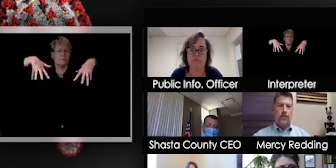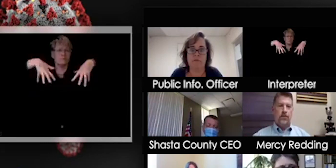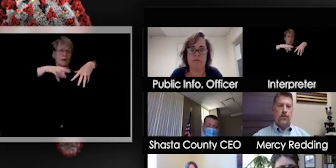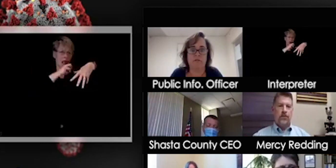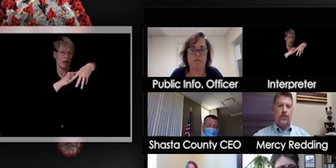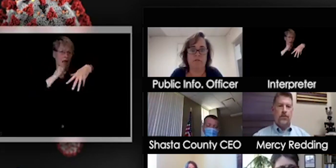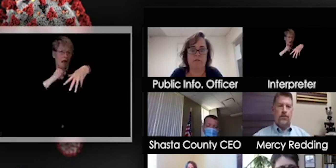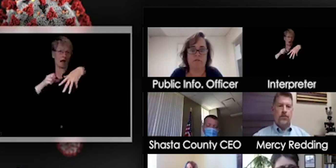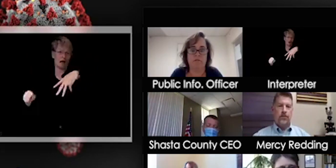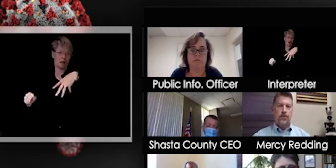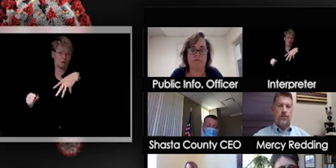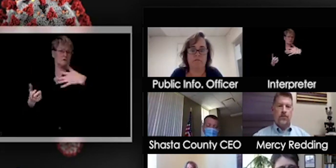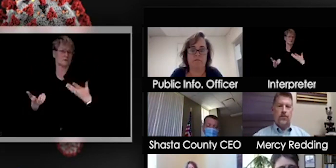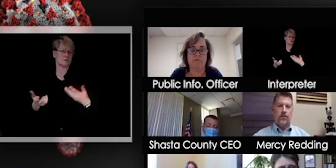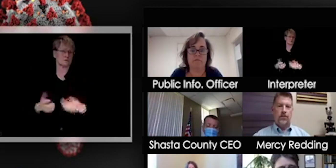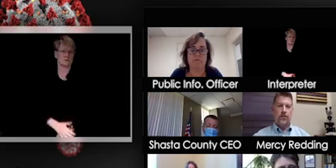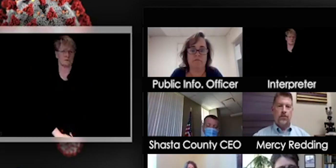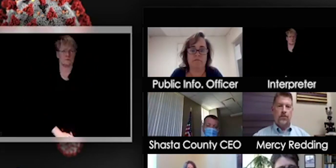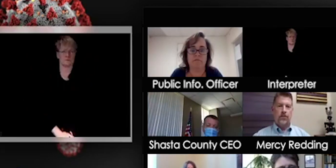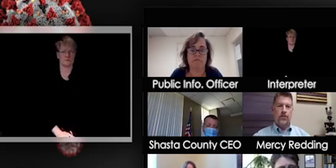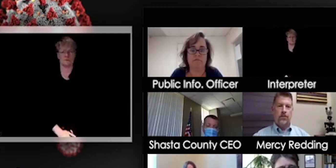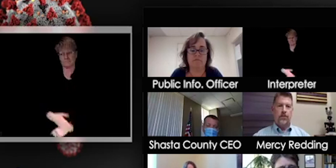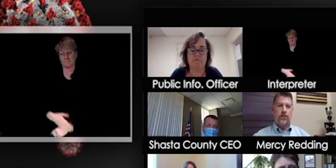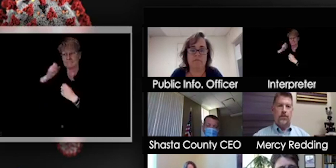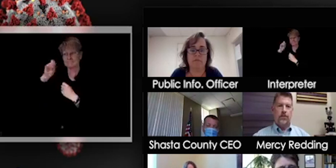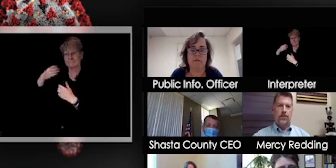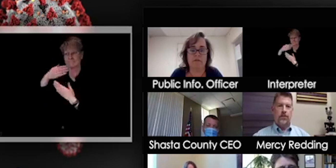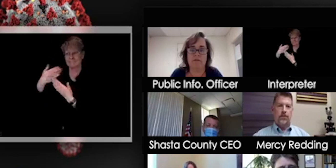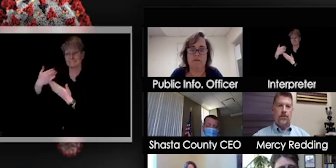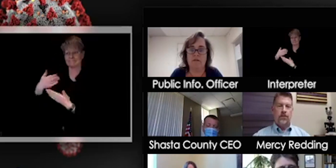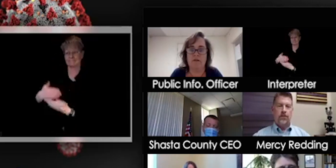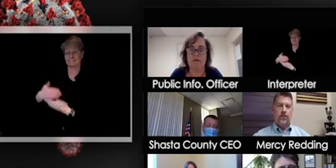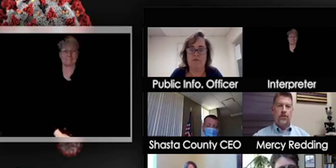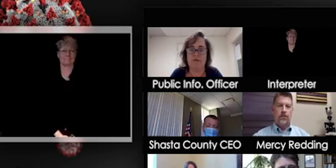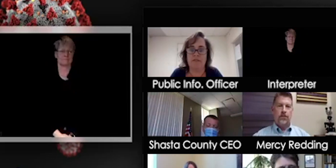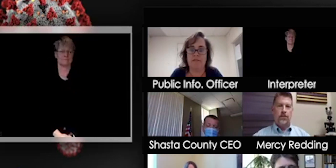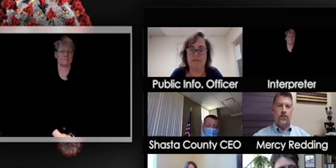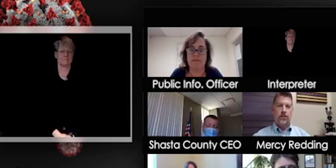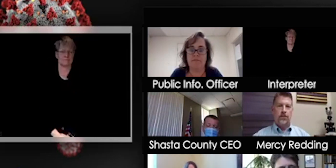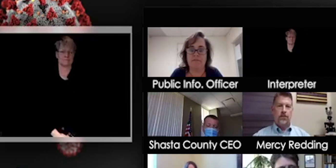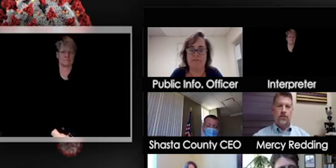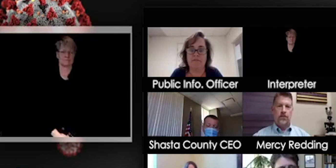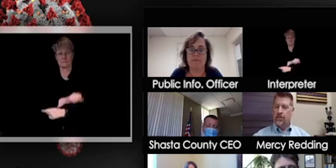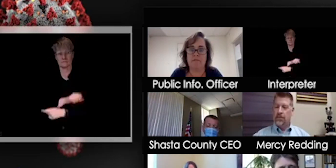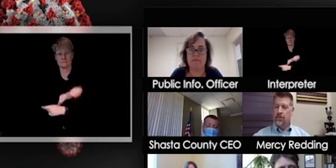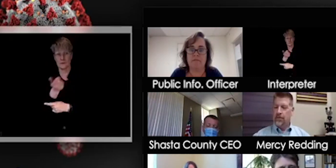Okay, thank you. Other questions?